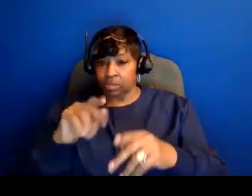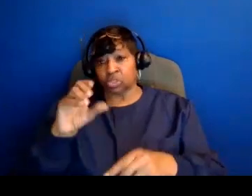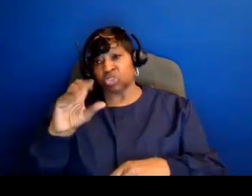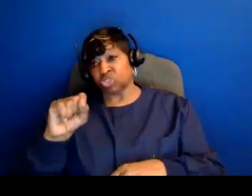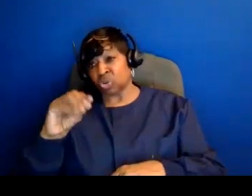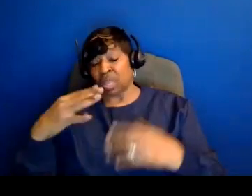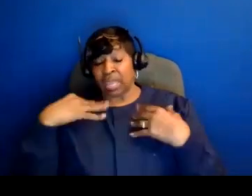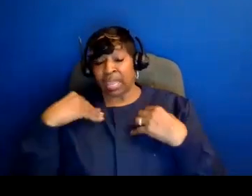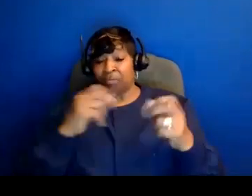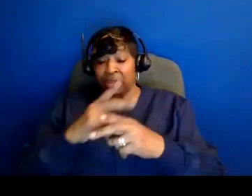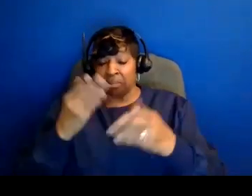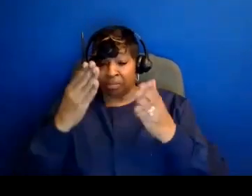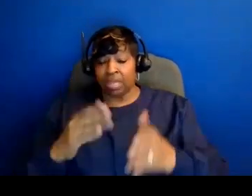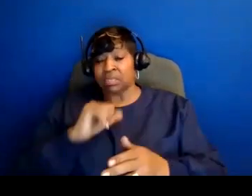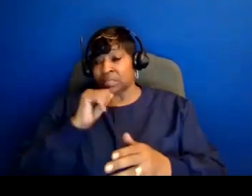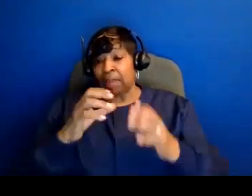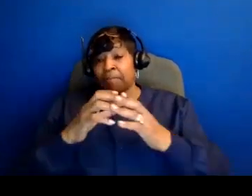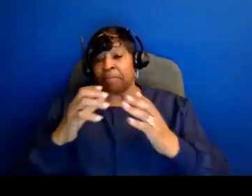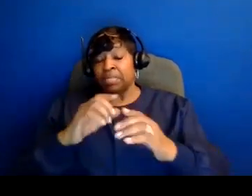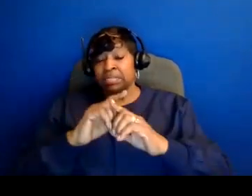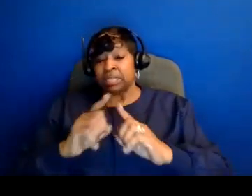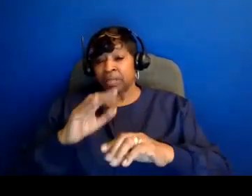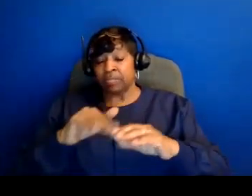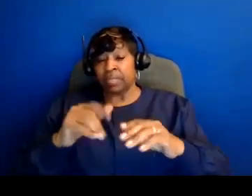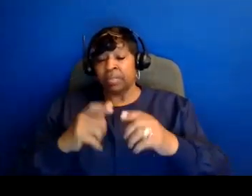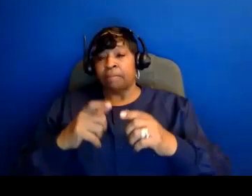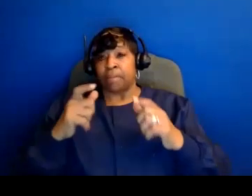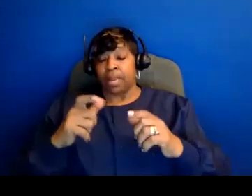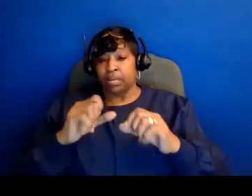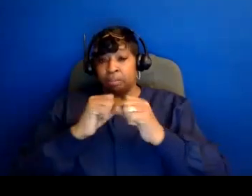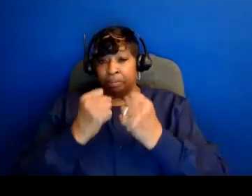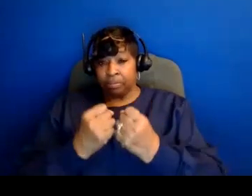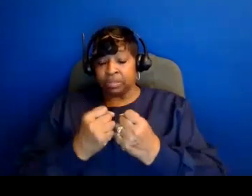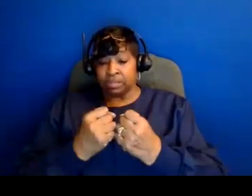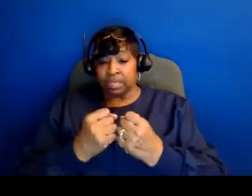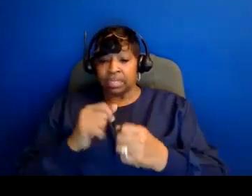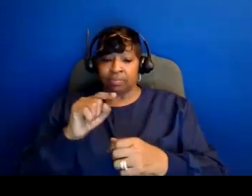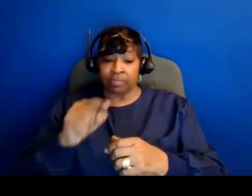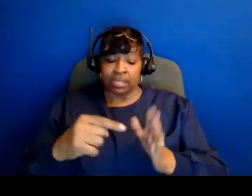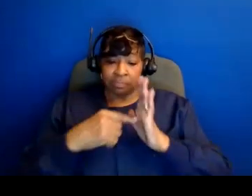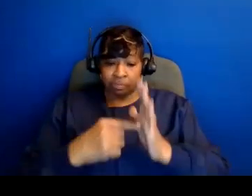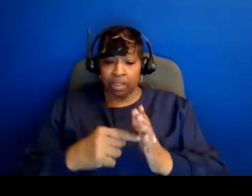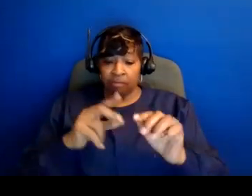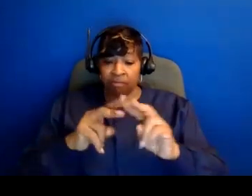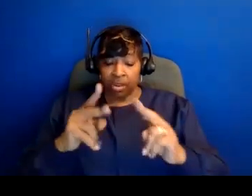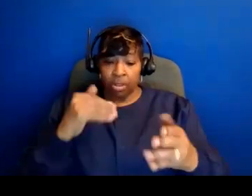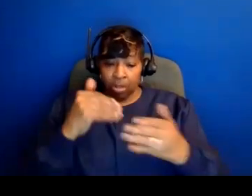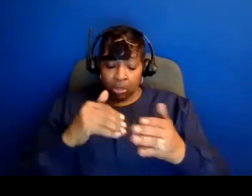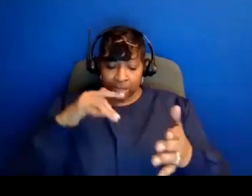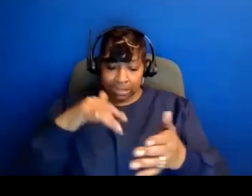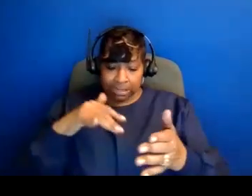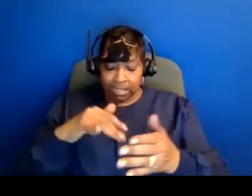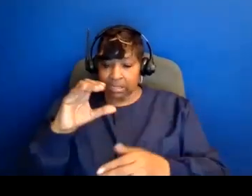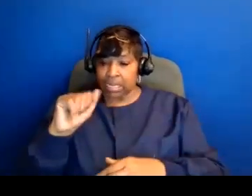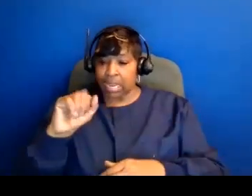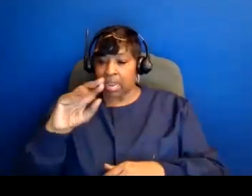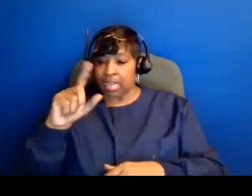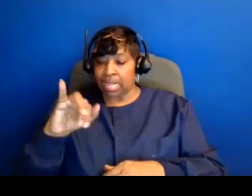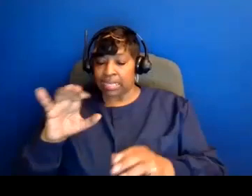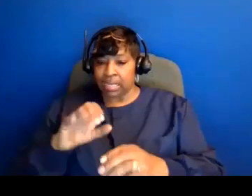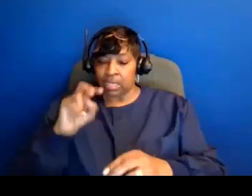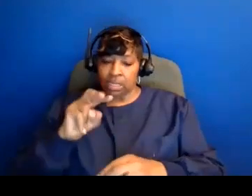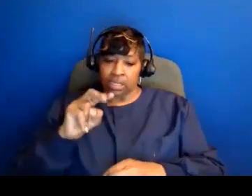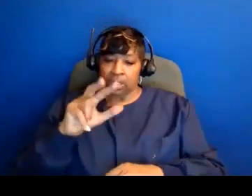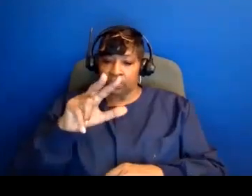lauravanpuymbrouck: 12.6 slightly preferred non-disabled people, almost 26 moderately preferred non-disabled people, and 44.2% strongly preferred non-disabled people